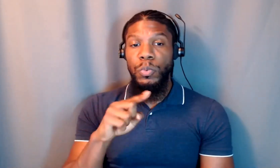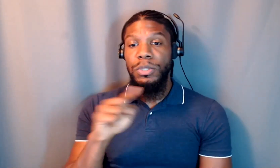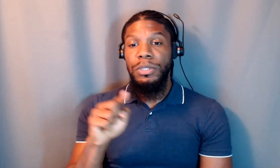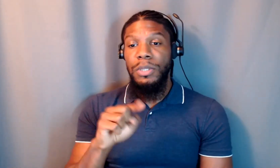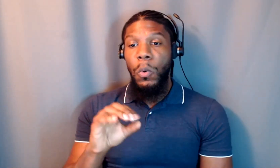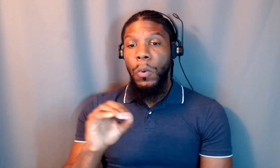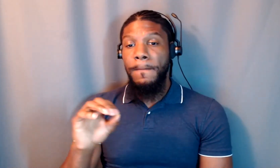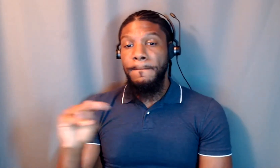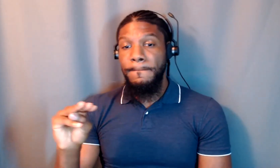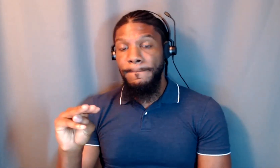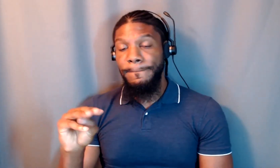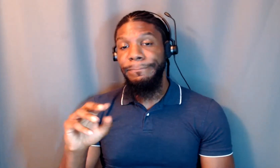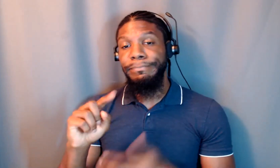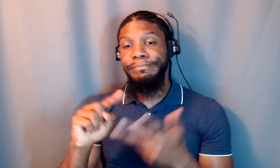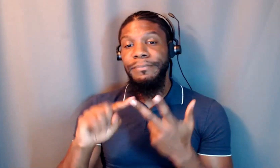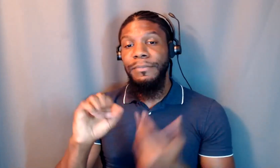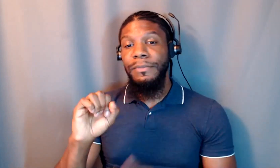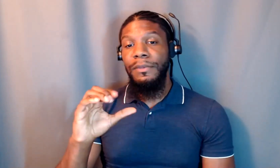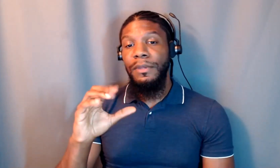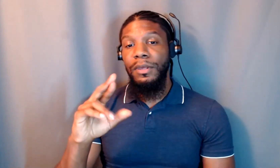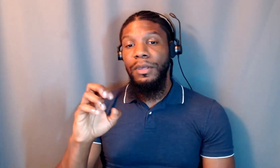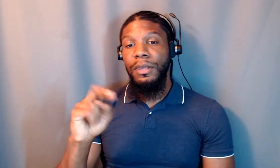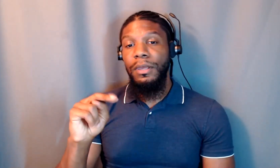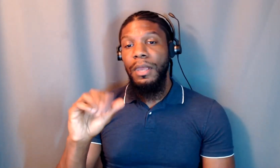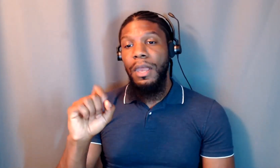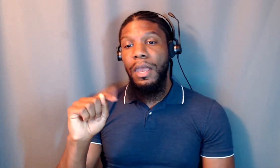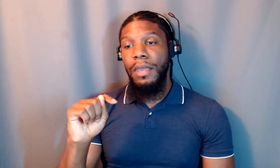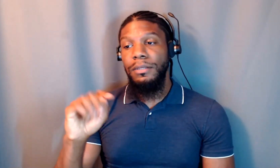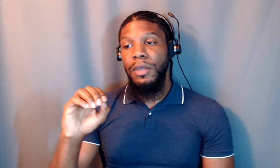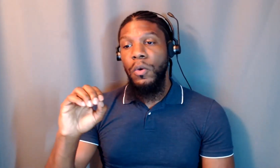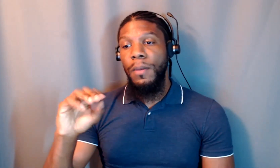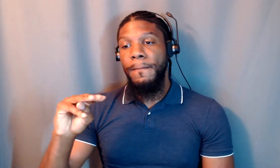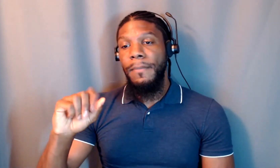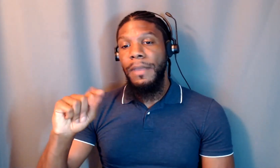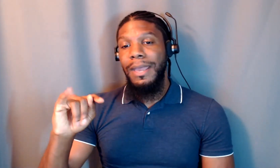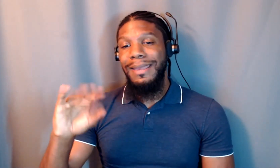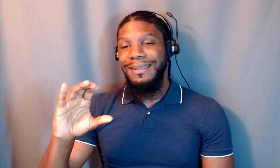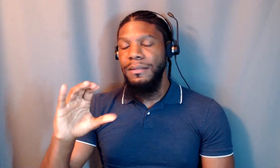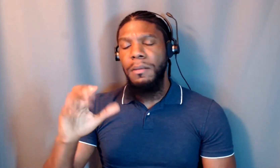There's so many different options. So I don't necessarily want to address each platform.